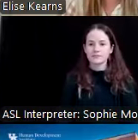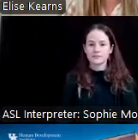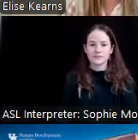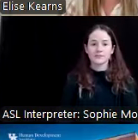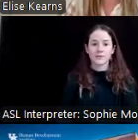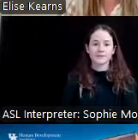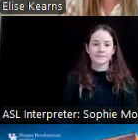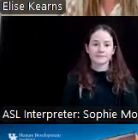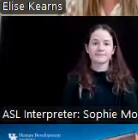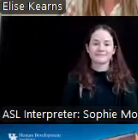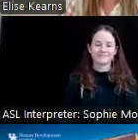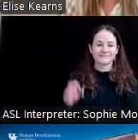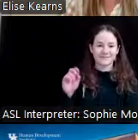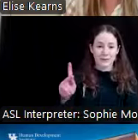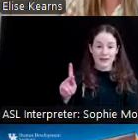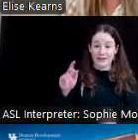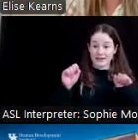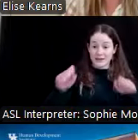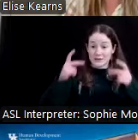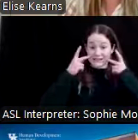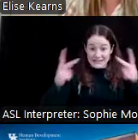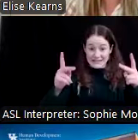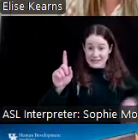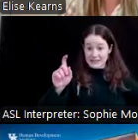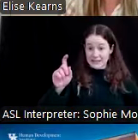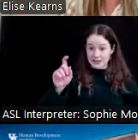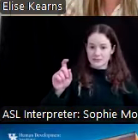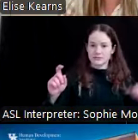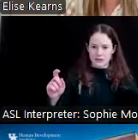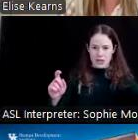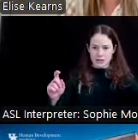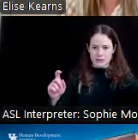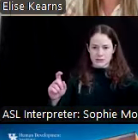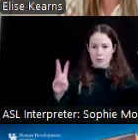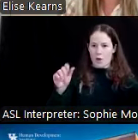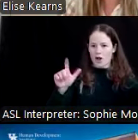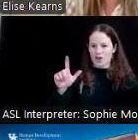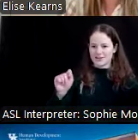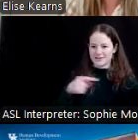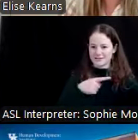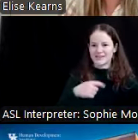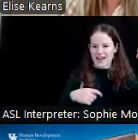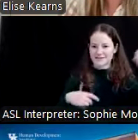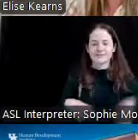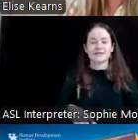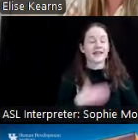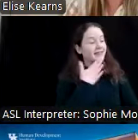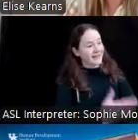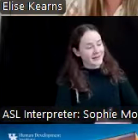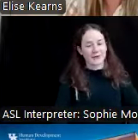Okay. Can everyone see this screen? Yes, we can. Thank you. I am going to try my best to